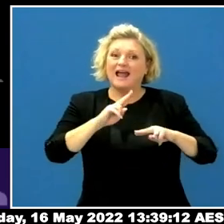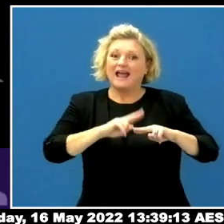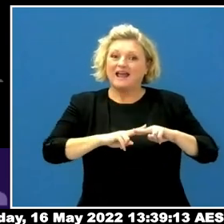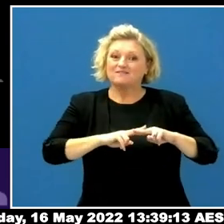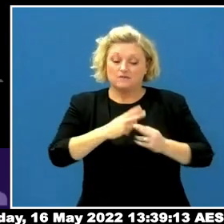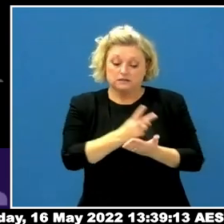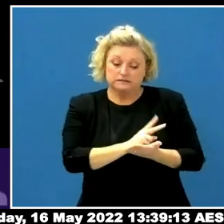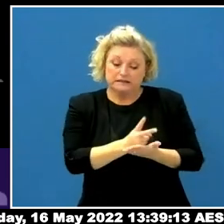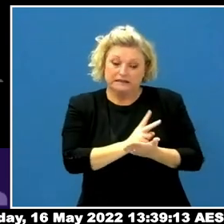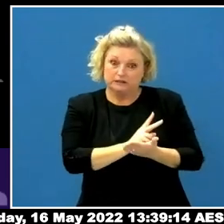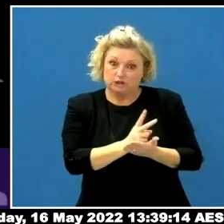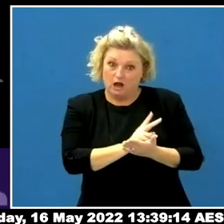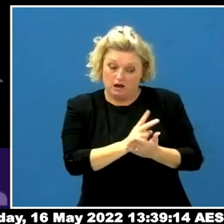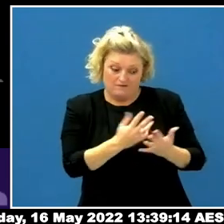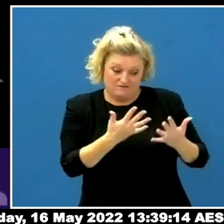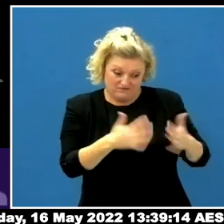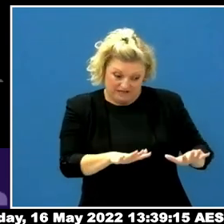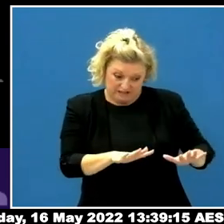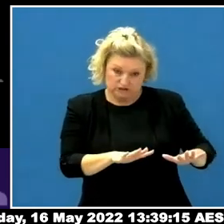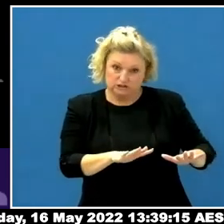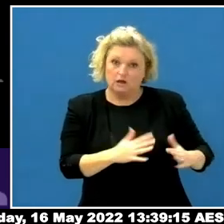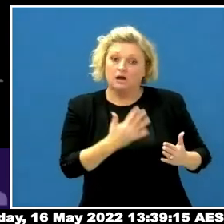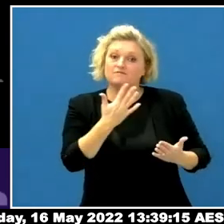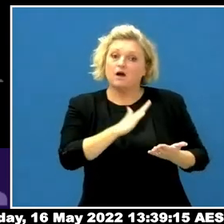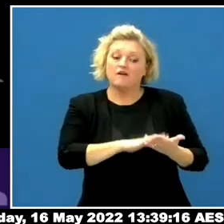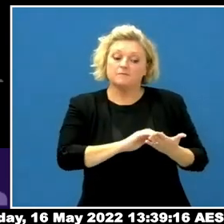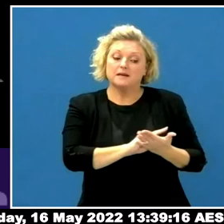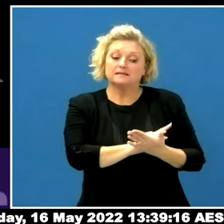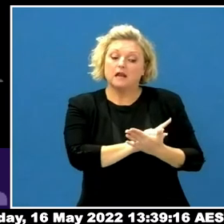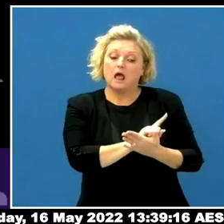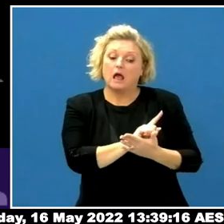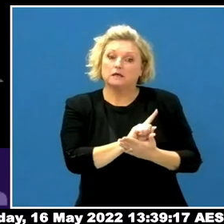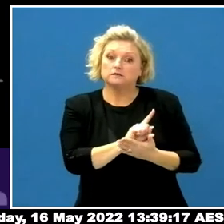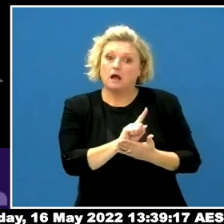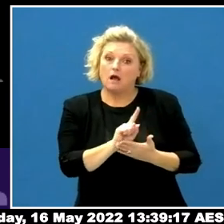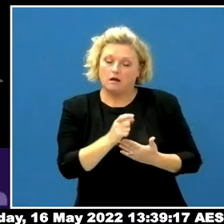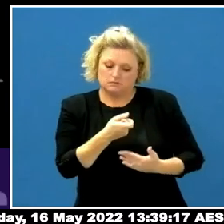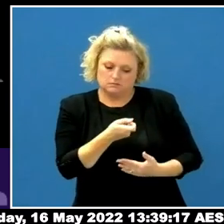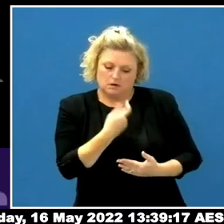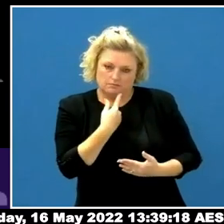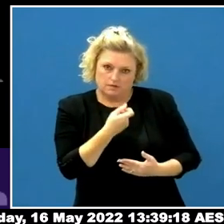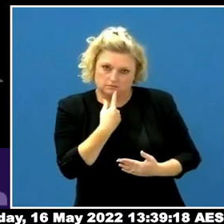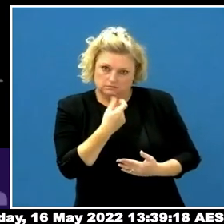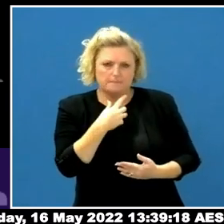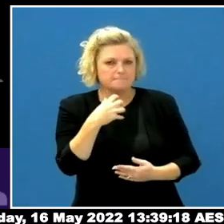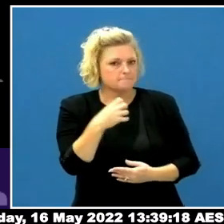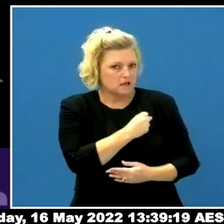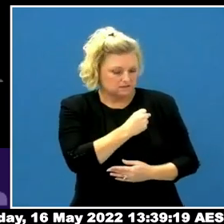And none of the staff or the Team Leader had actually been qualified to administer